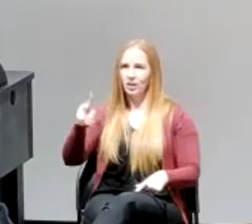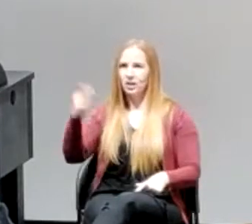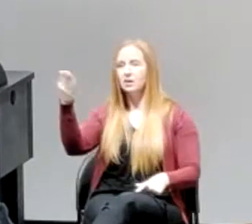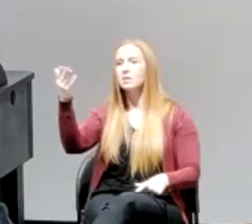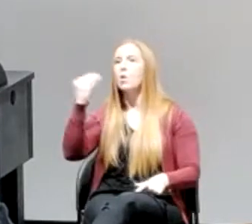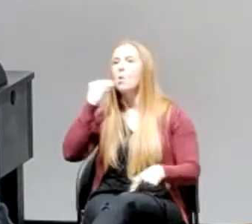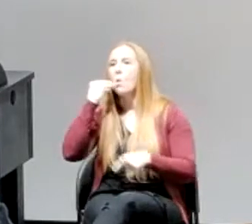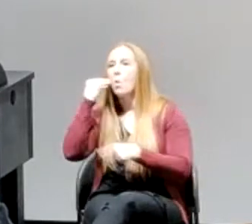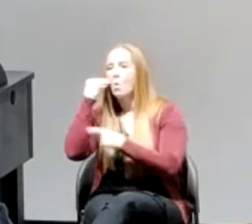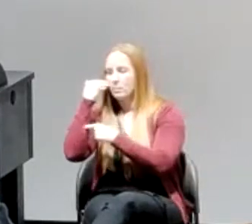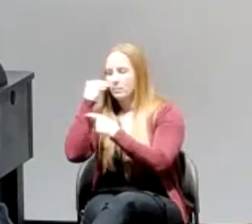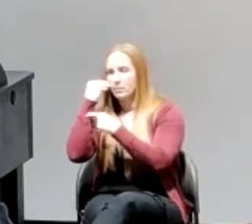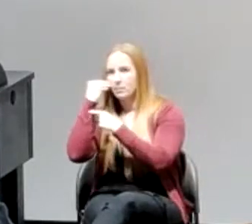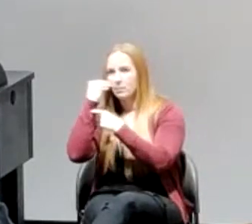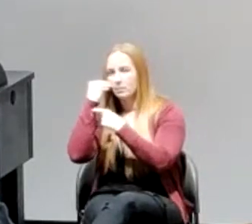Do you want to come pick up